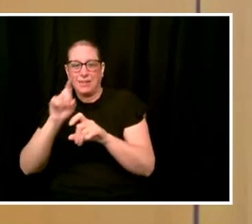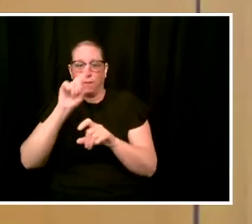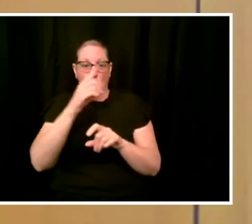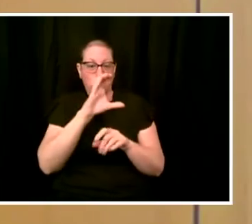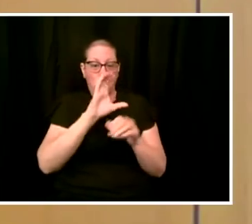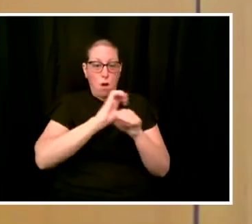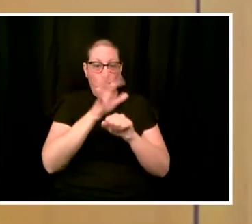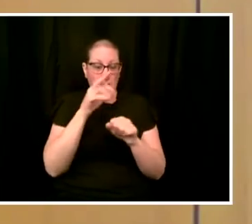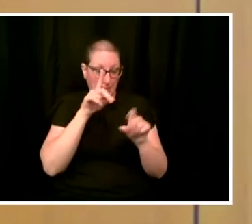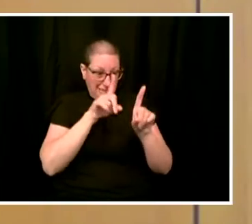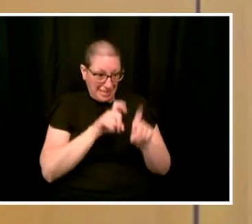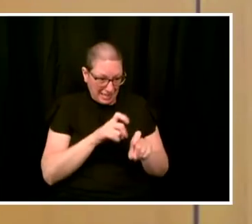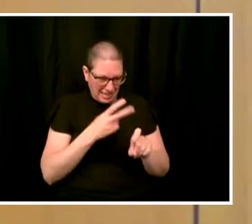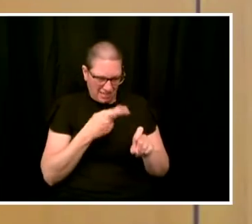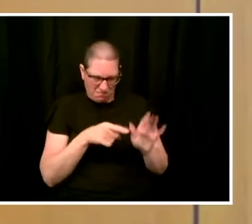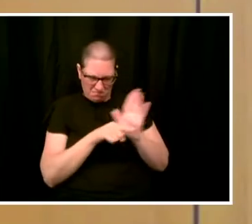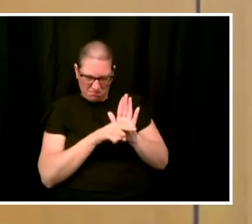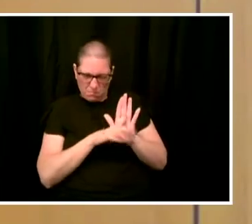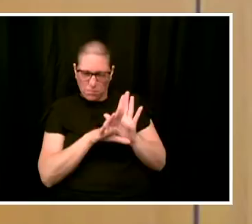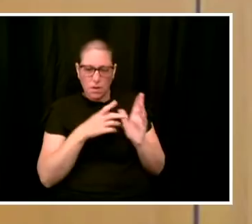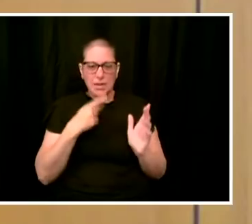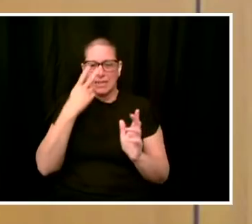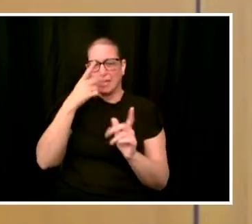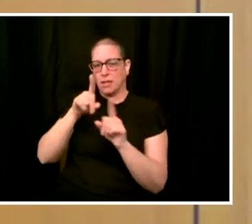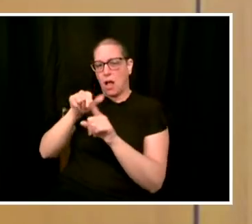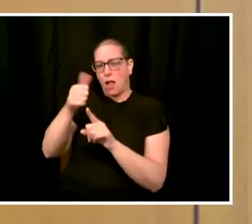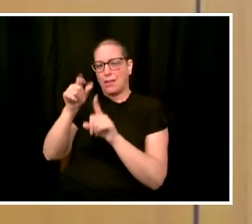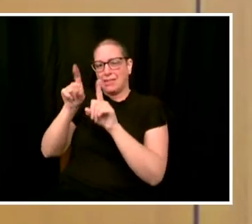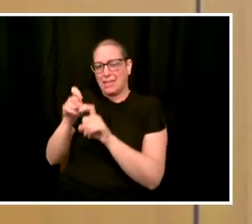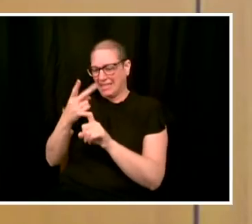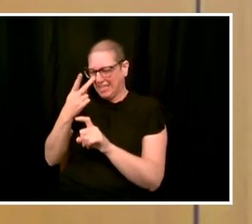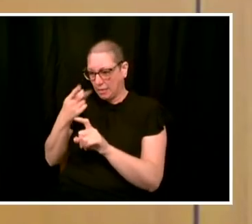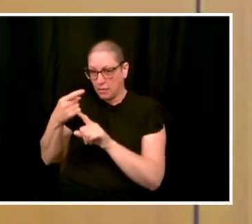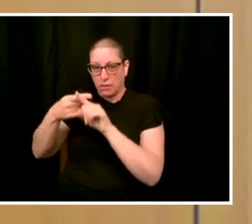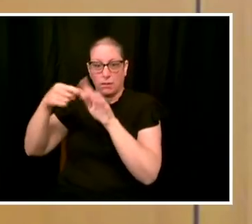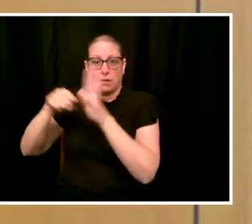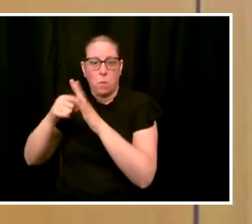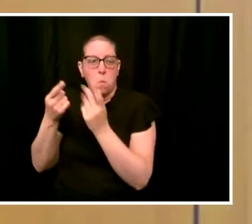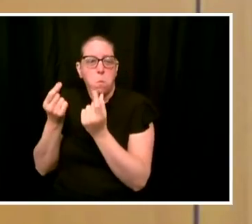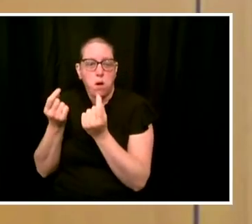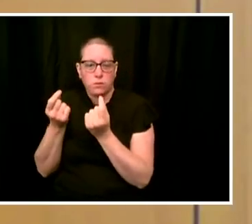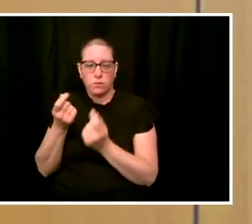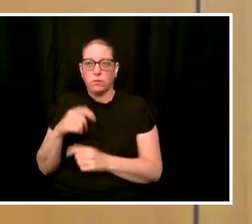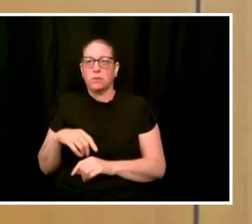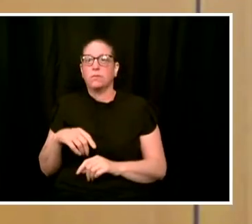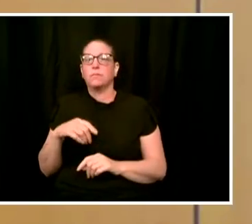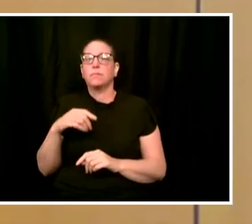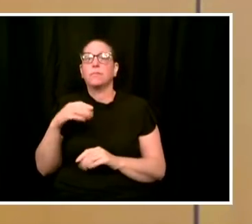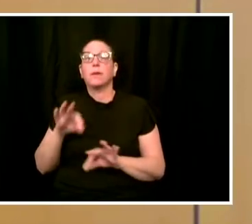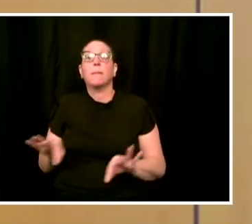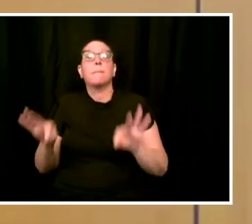ANTIBODY TESTING AND REALLY THE IMPORTANT PART IS